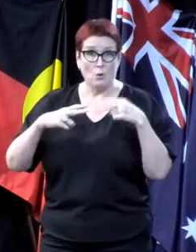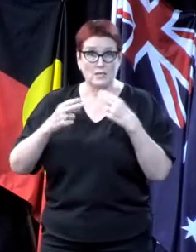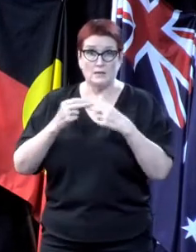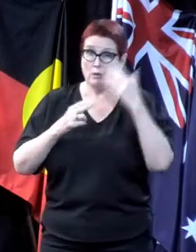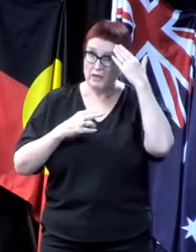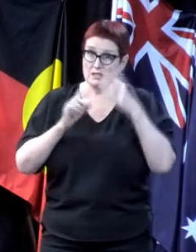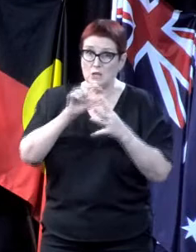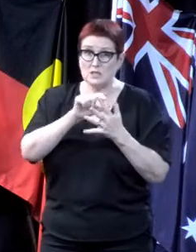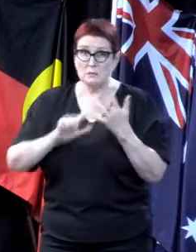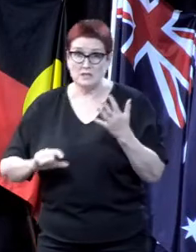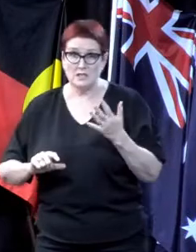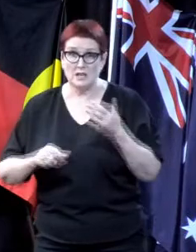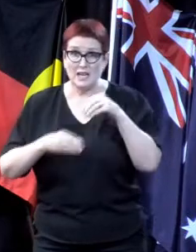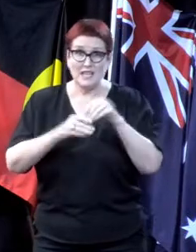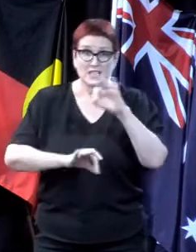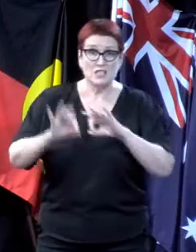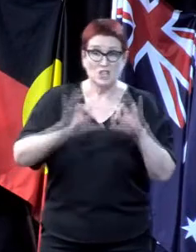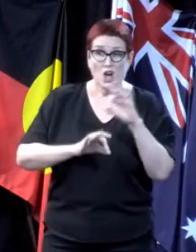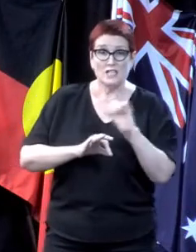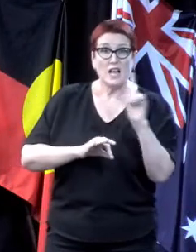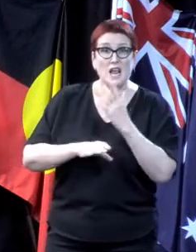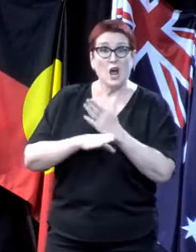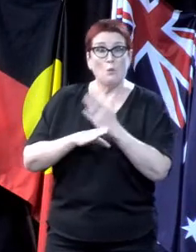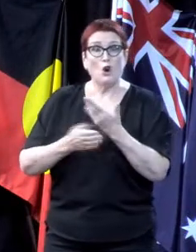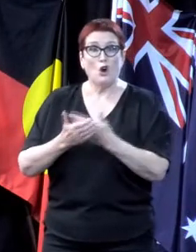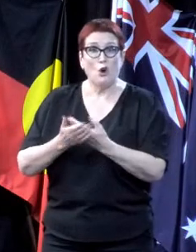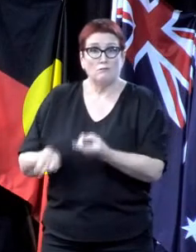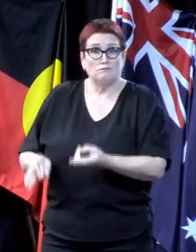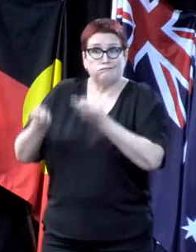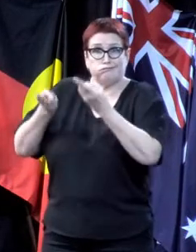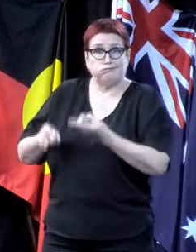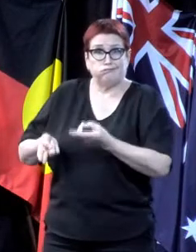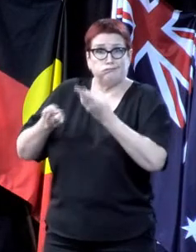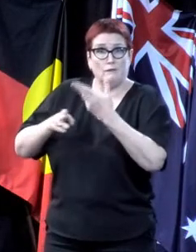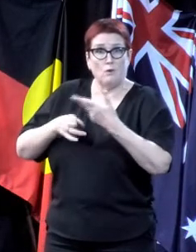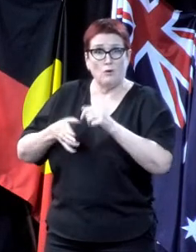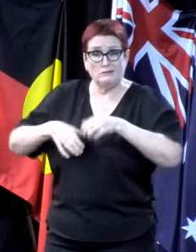a bobcat for an earthworks company. ATKINSON: So my particular interest,